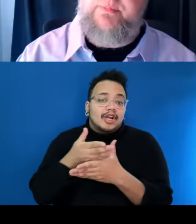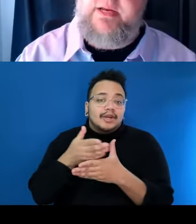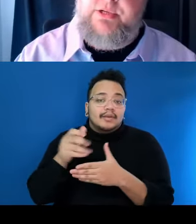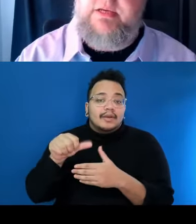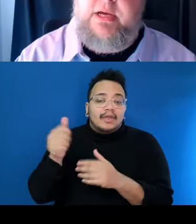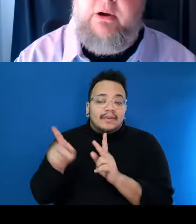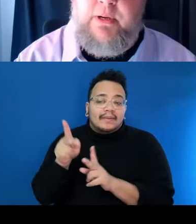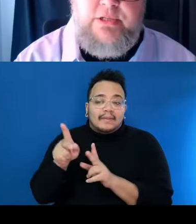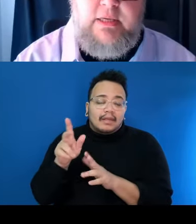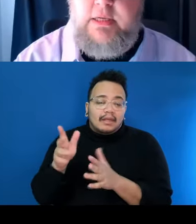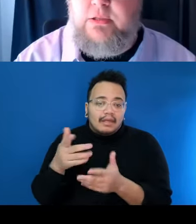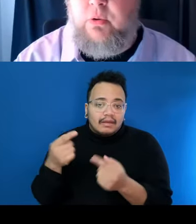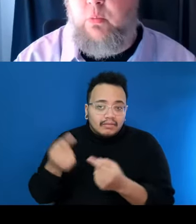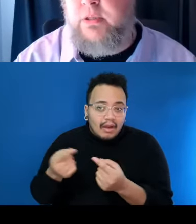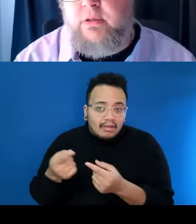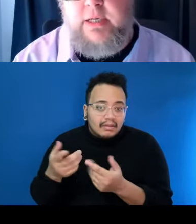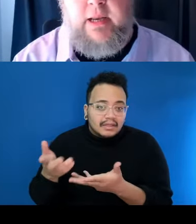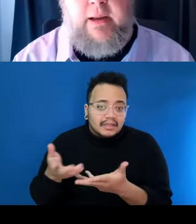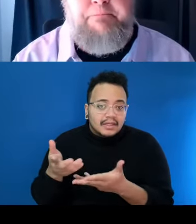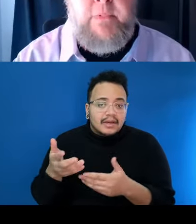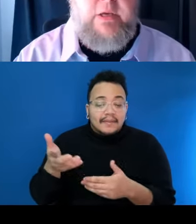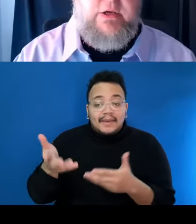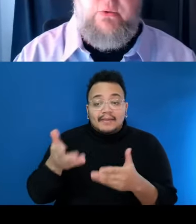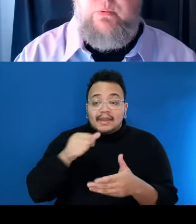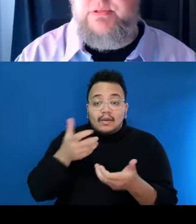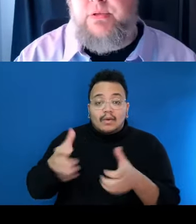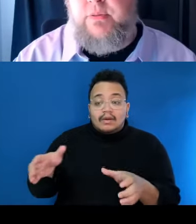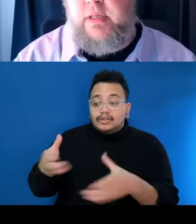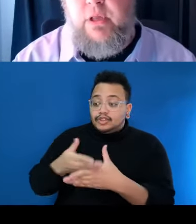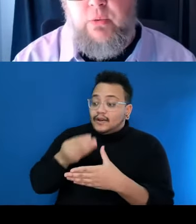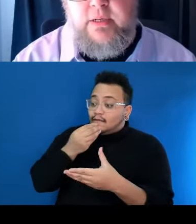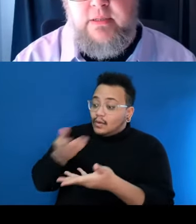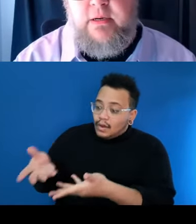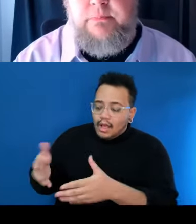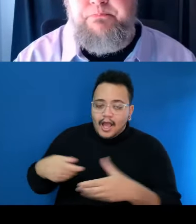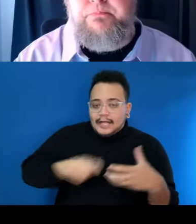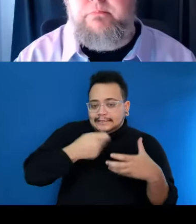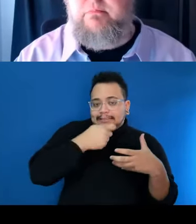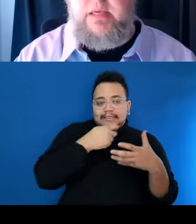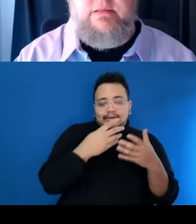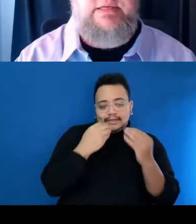which might change how much they eat or what they're eating. We also know that low income,